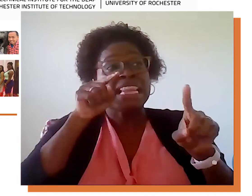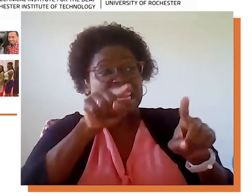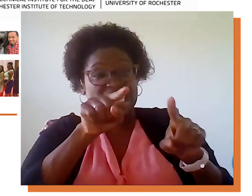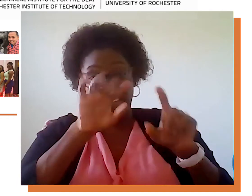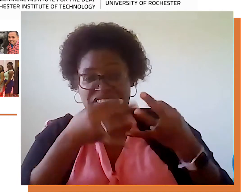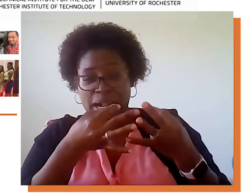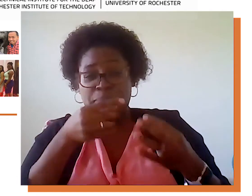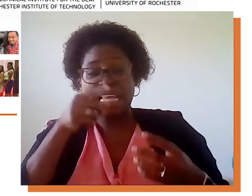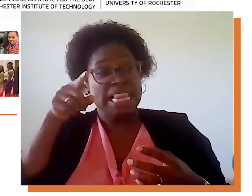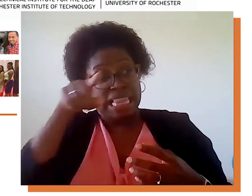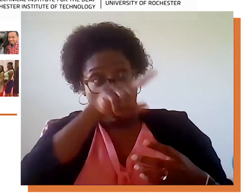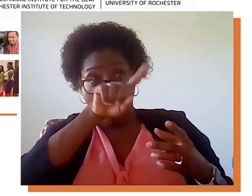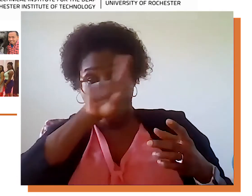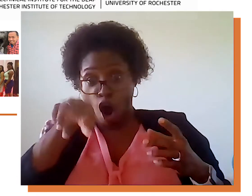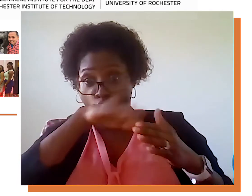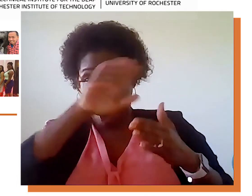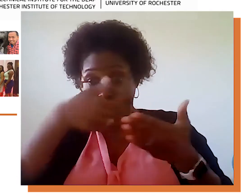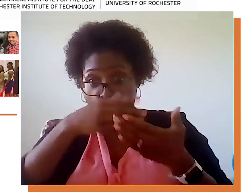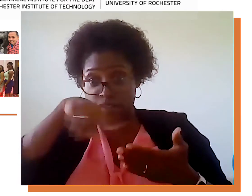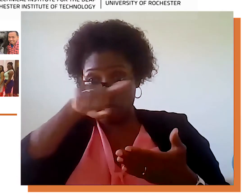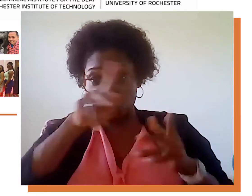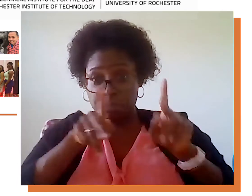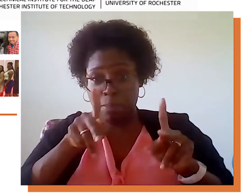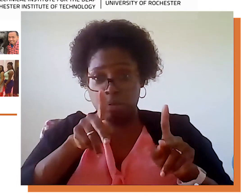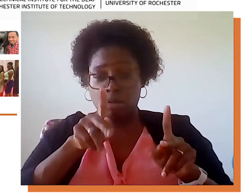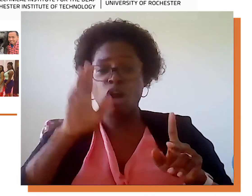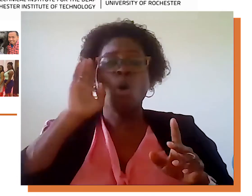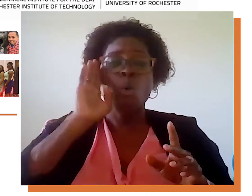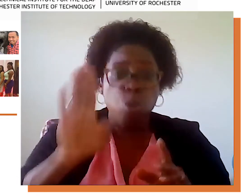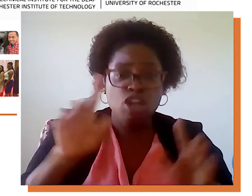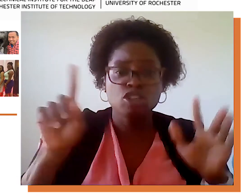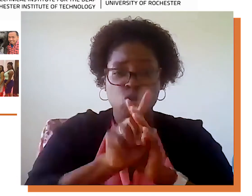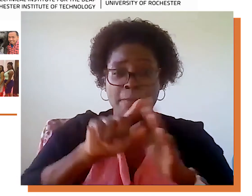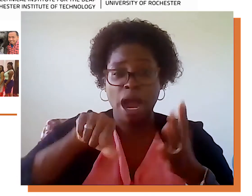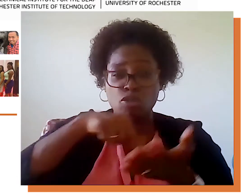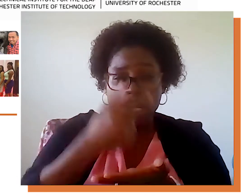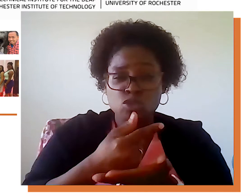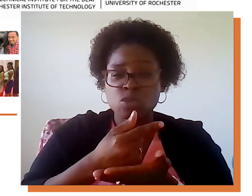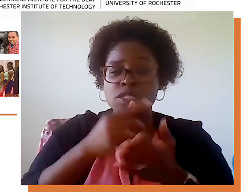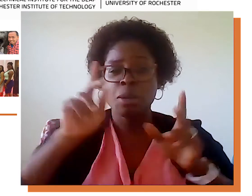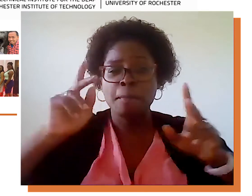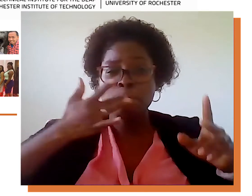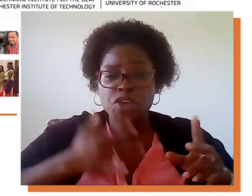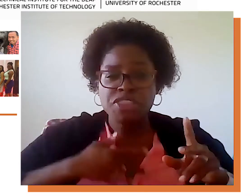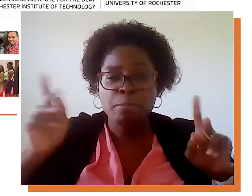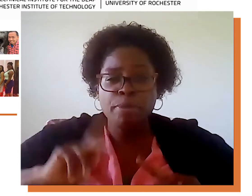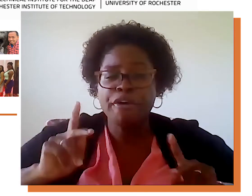The folks that you see here in all of these pictures they will show up at graduations and birthday parties.